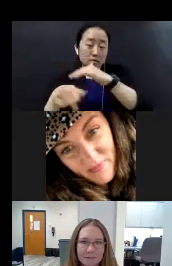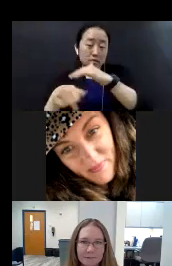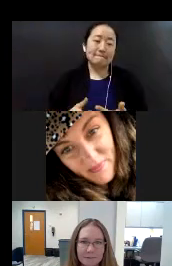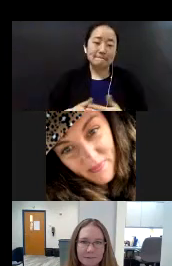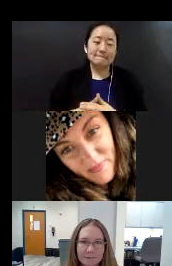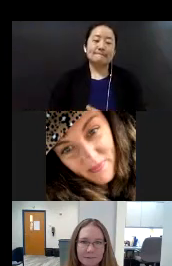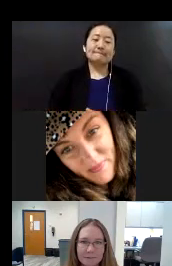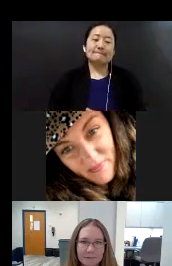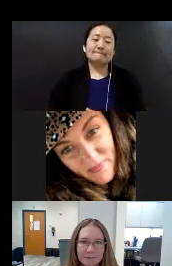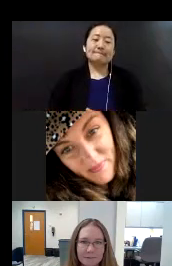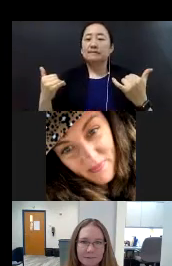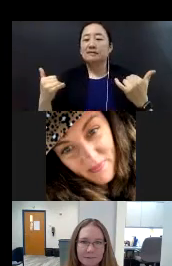I WILL PULL UP ANOTHER VIDEO HERE SO YOU CAN KIND